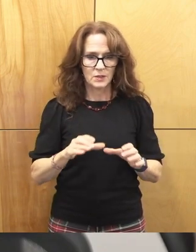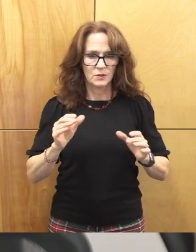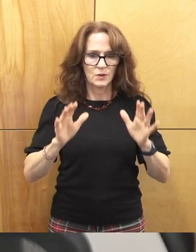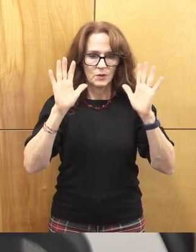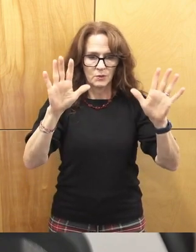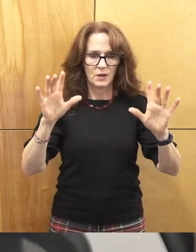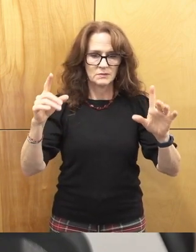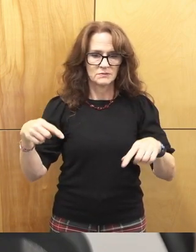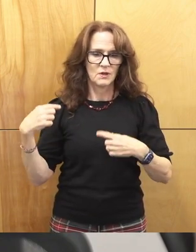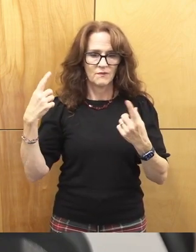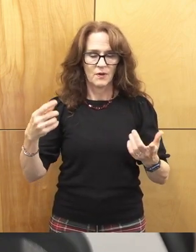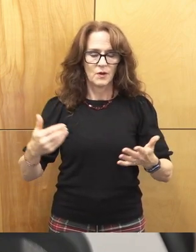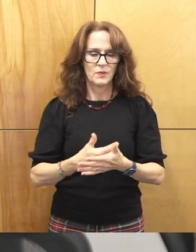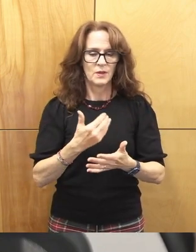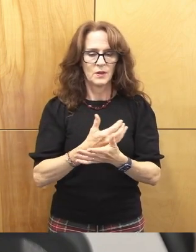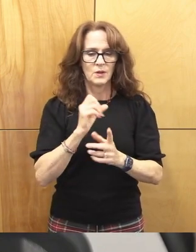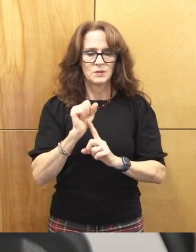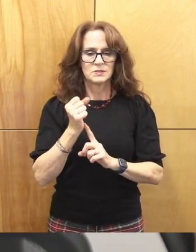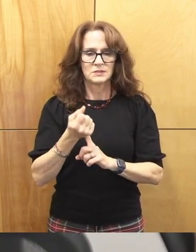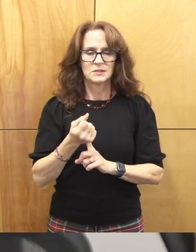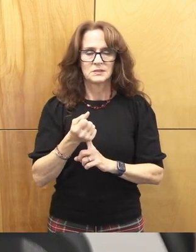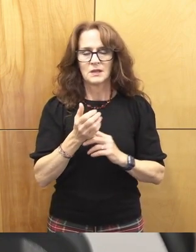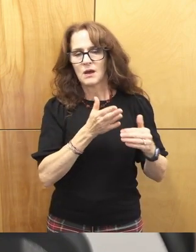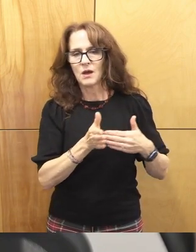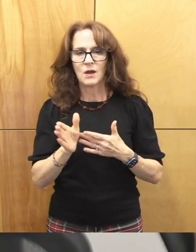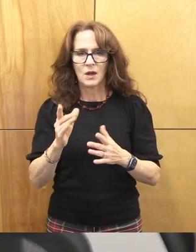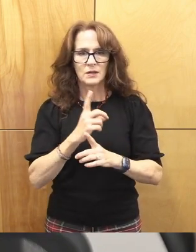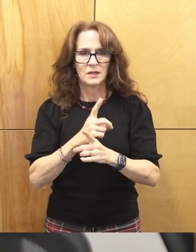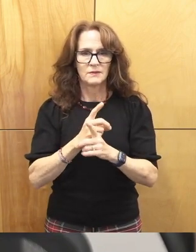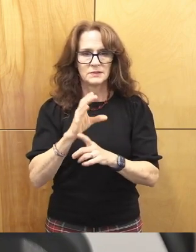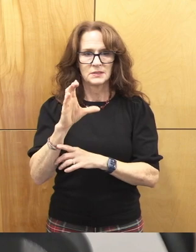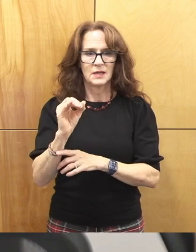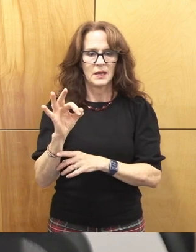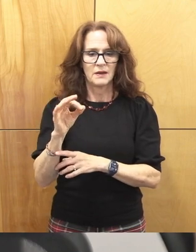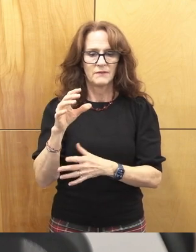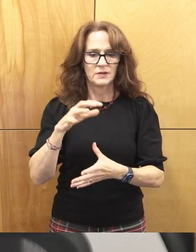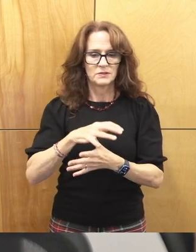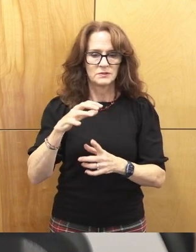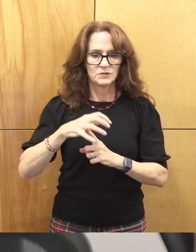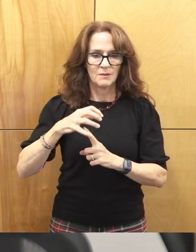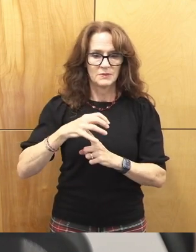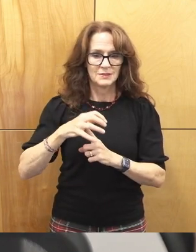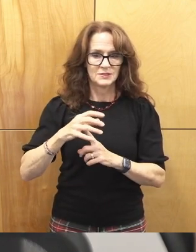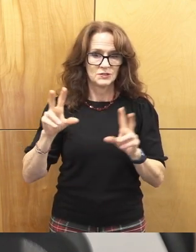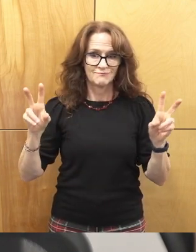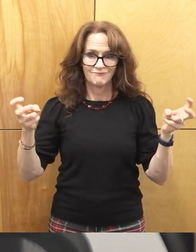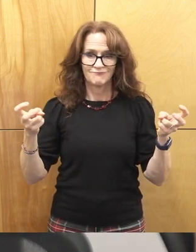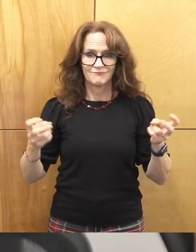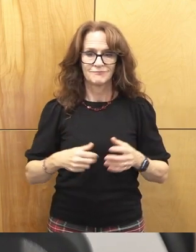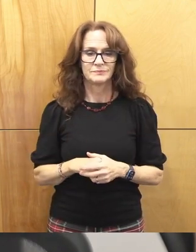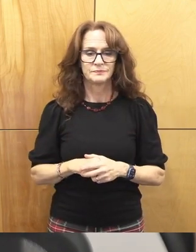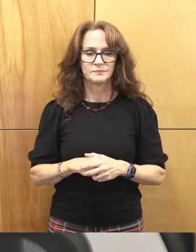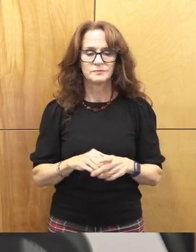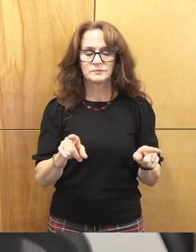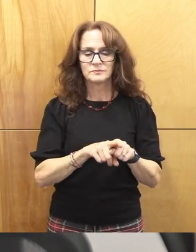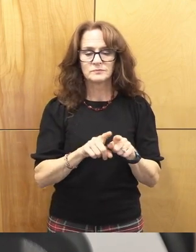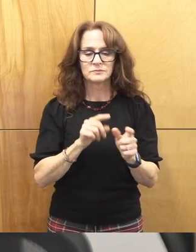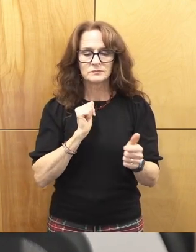with the new season starting and are on track to defend their CIF championship title. We also passed a resolution